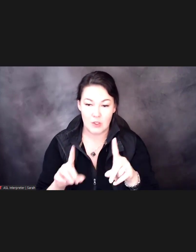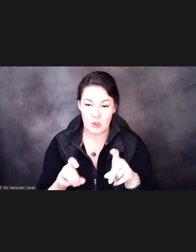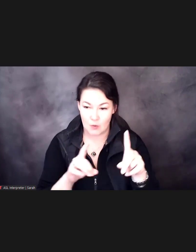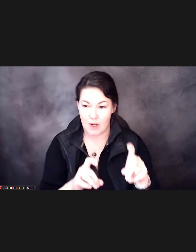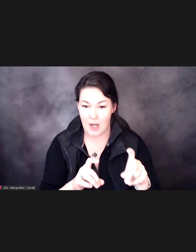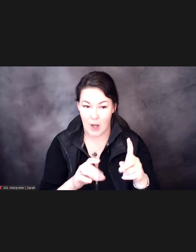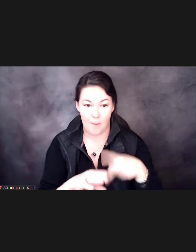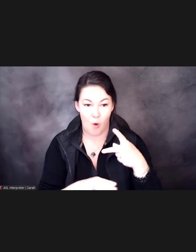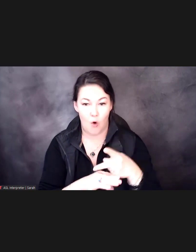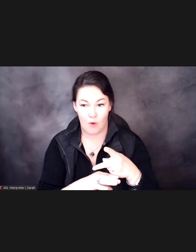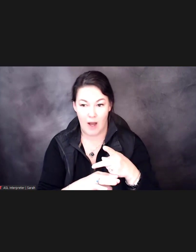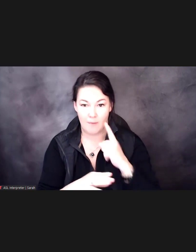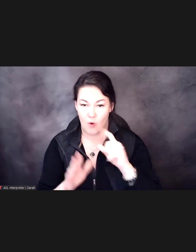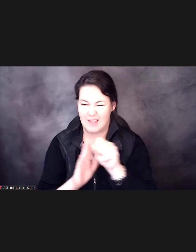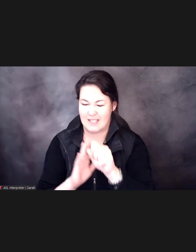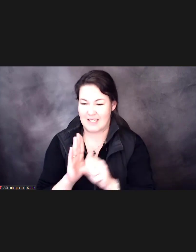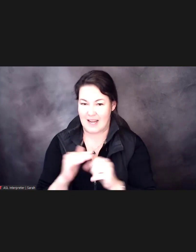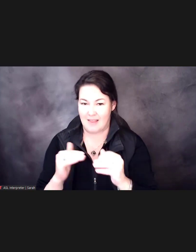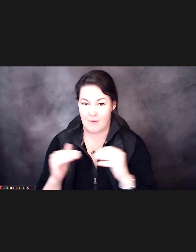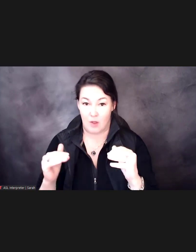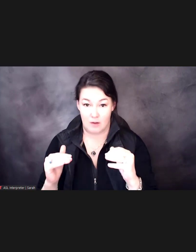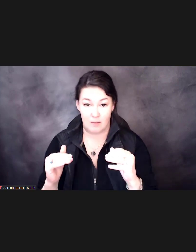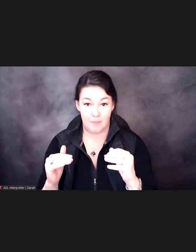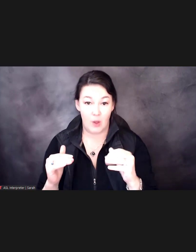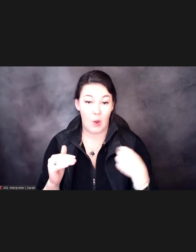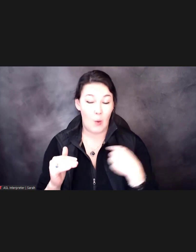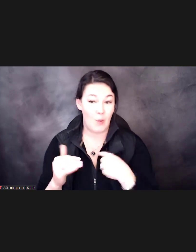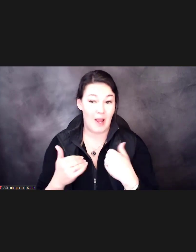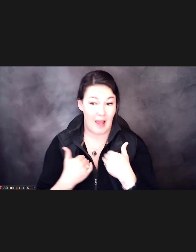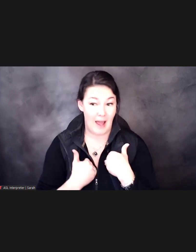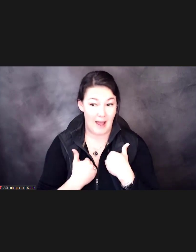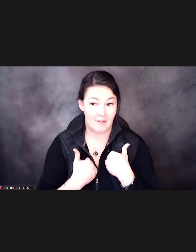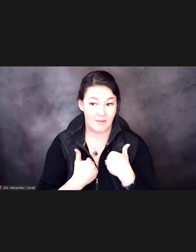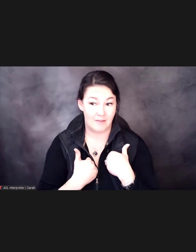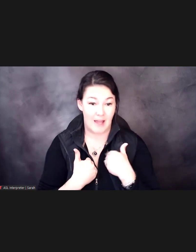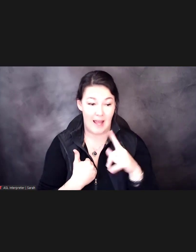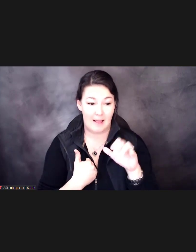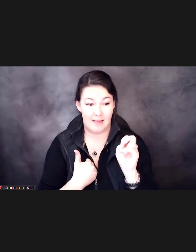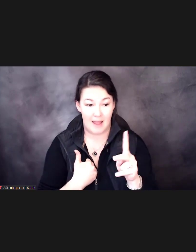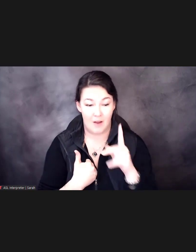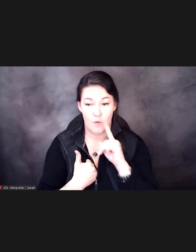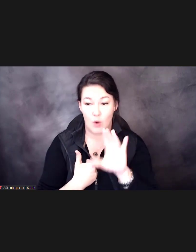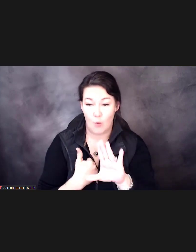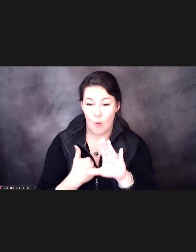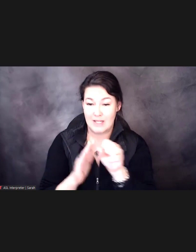provide a link to your state's person right there, they know all